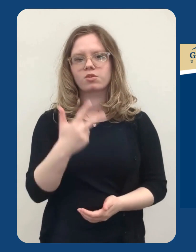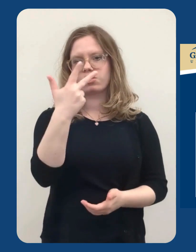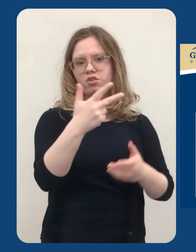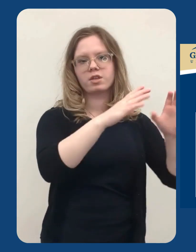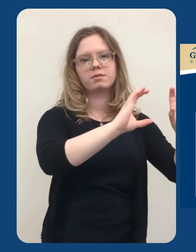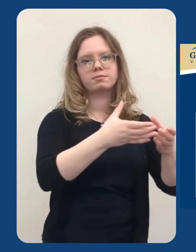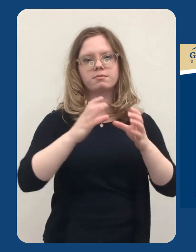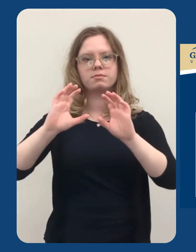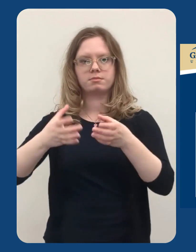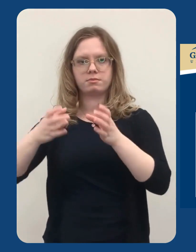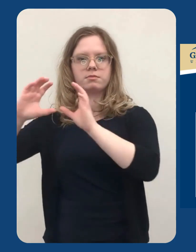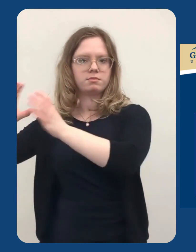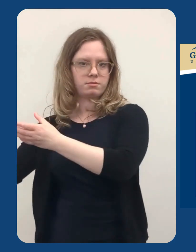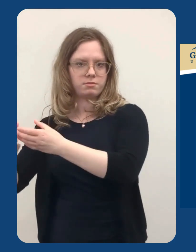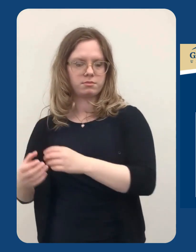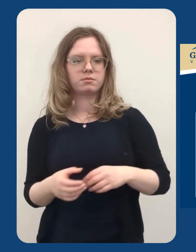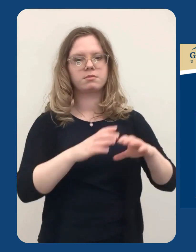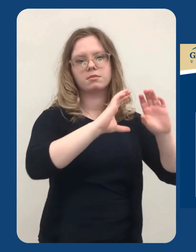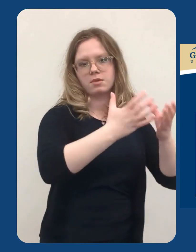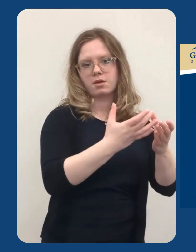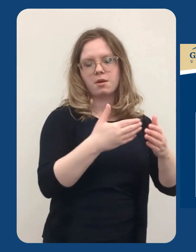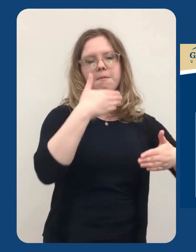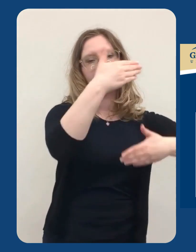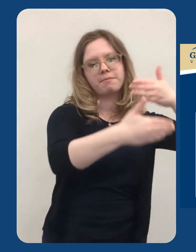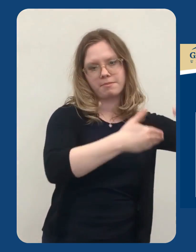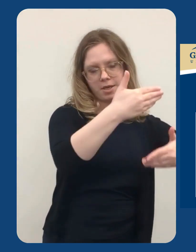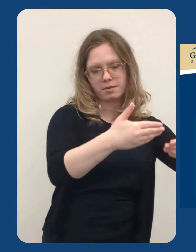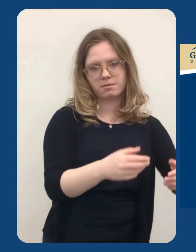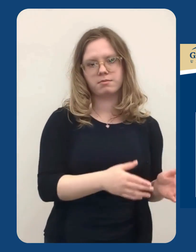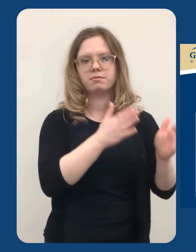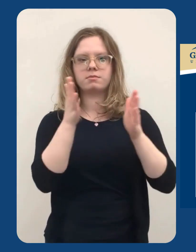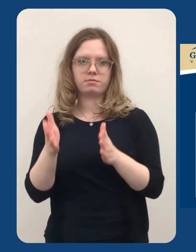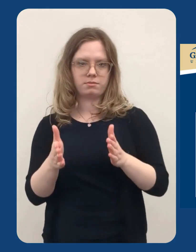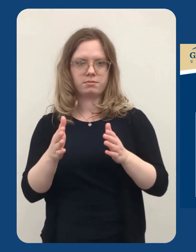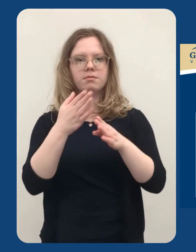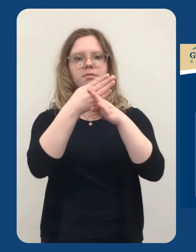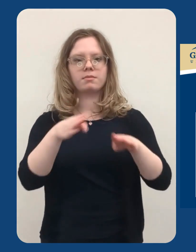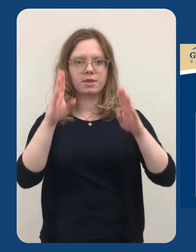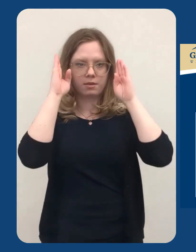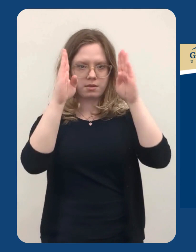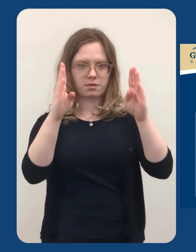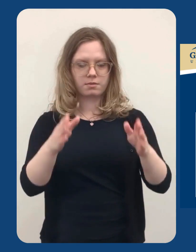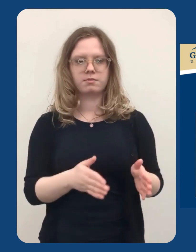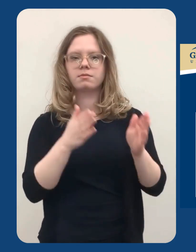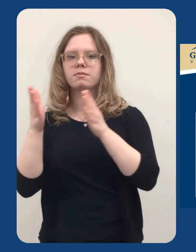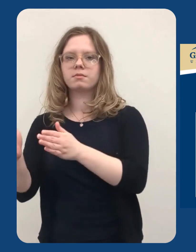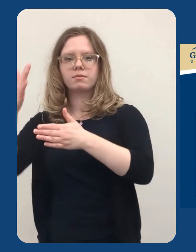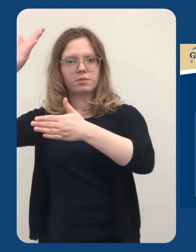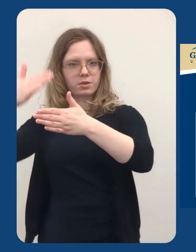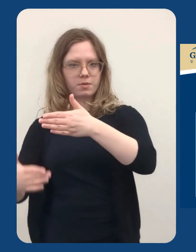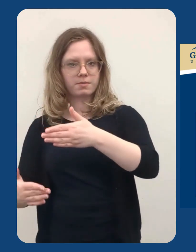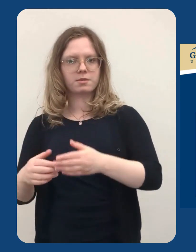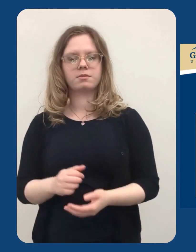Three subcategories: Pacing, split attention, completeness